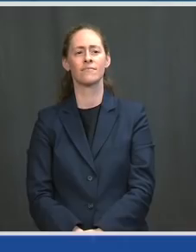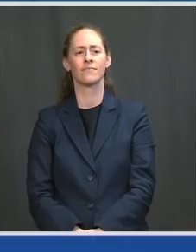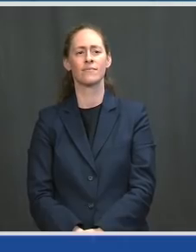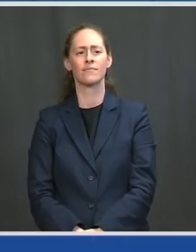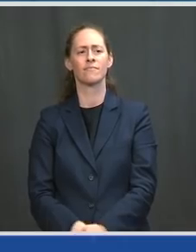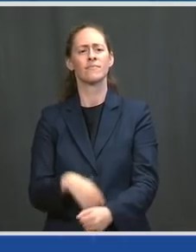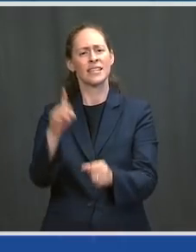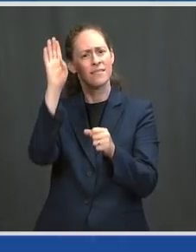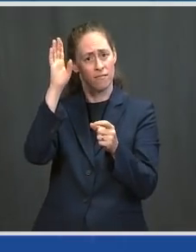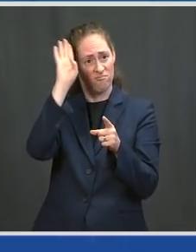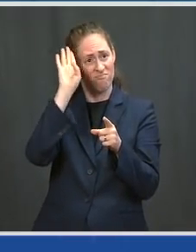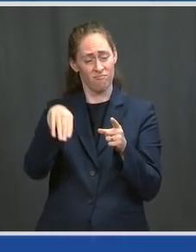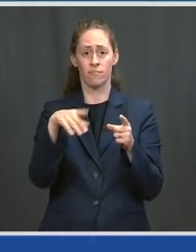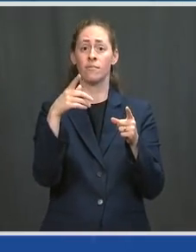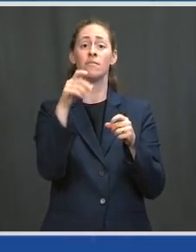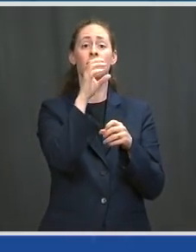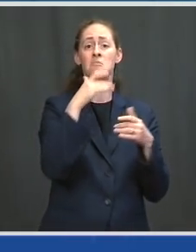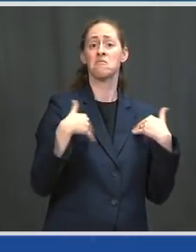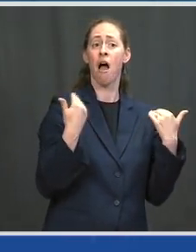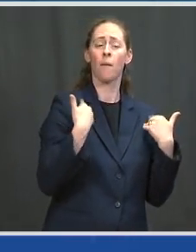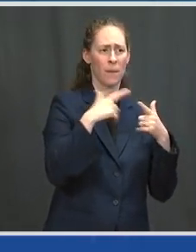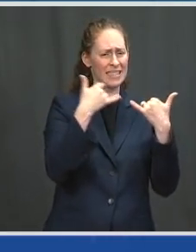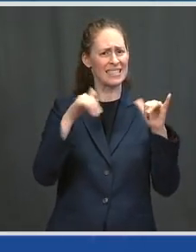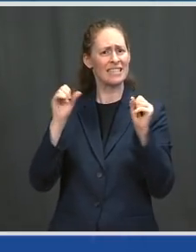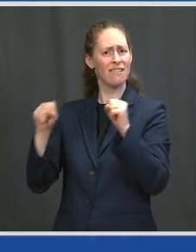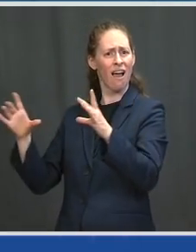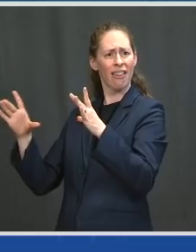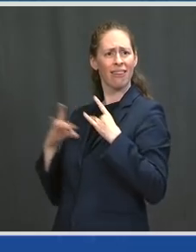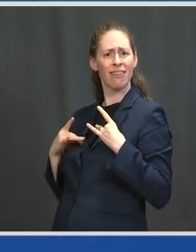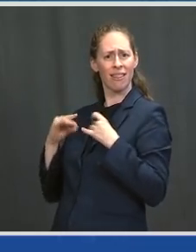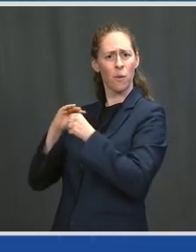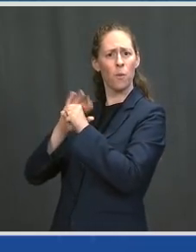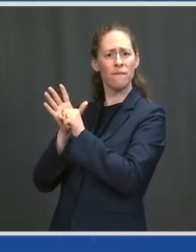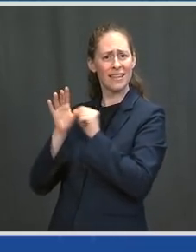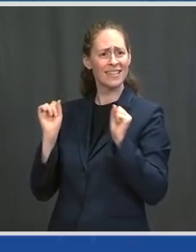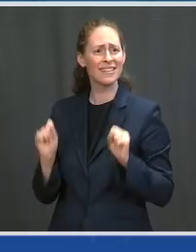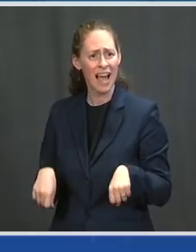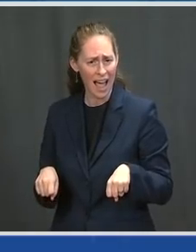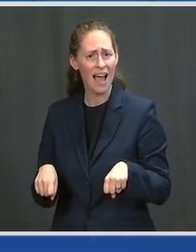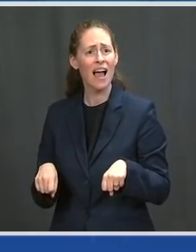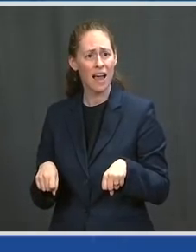About 3 million COVID-19 cases have been reported in kids under 17 years of age.